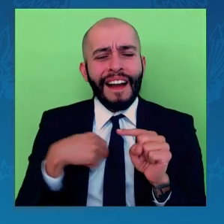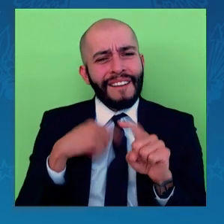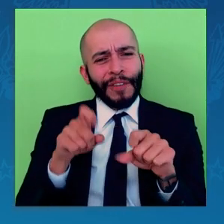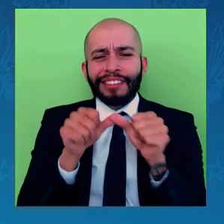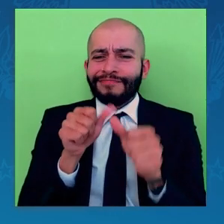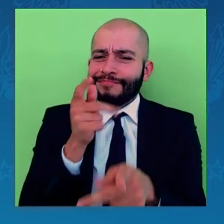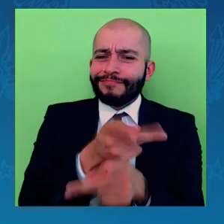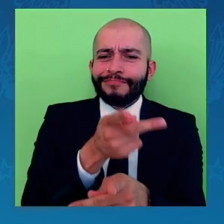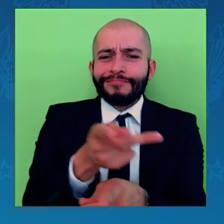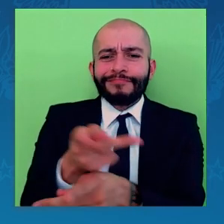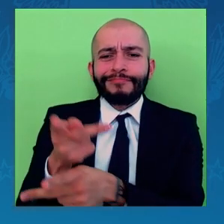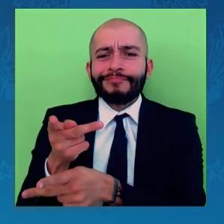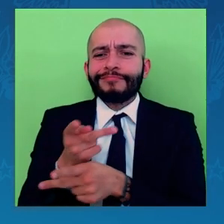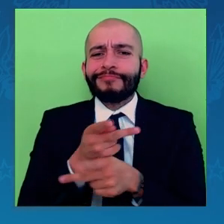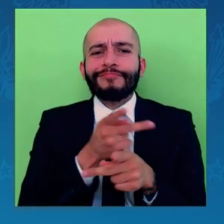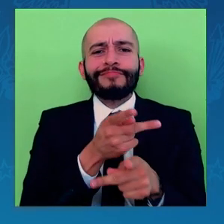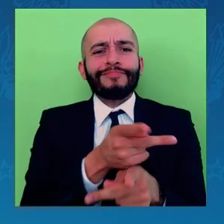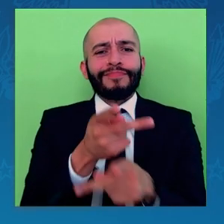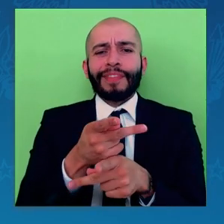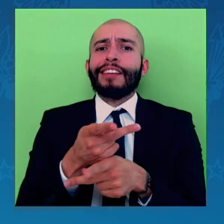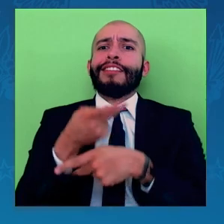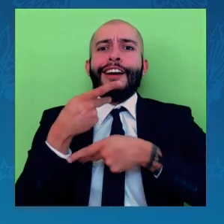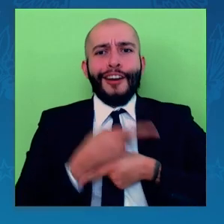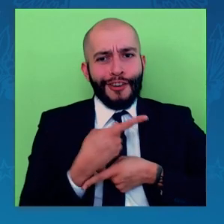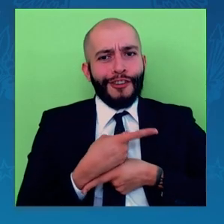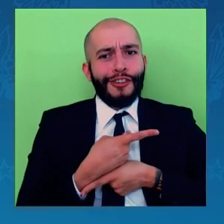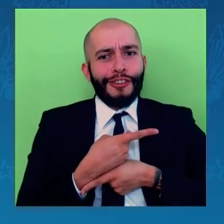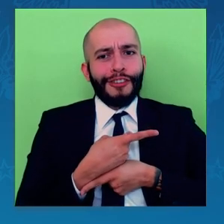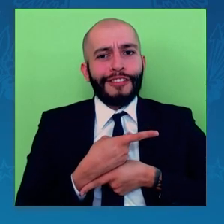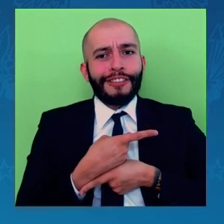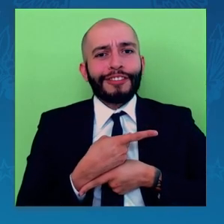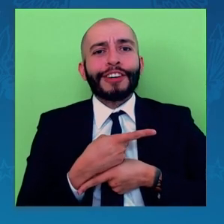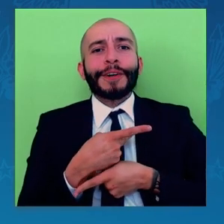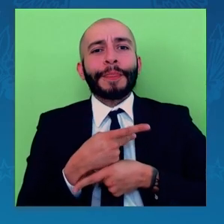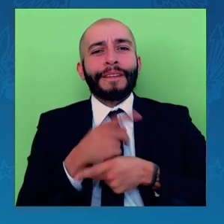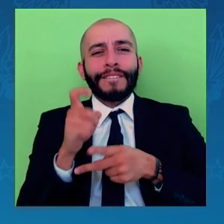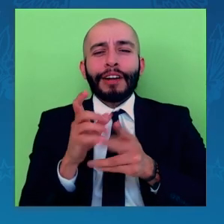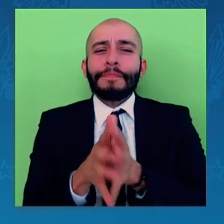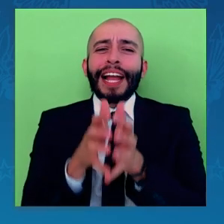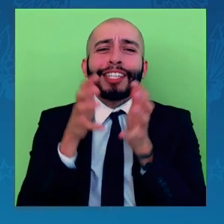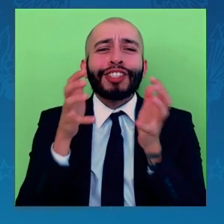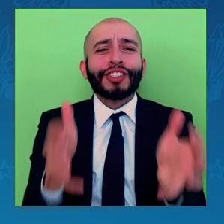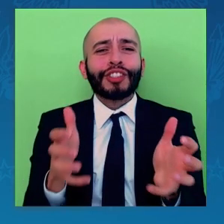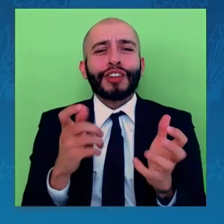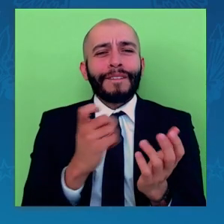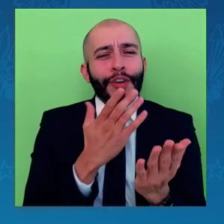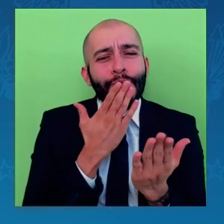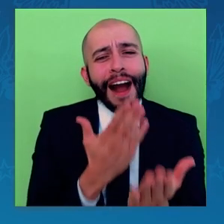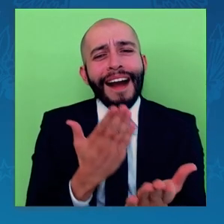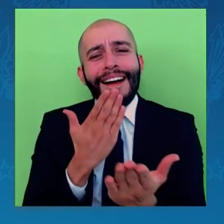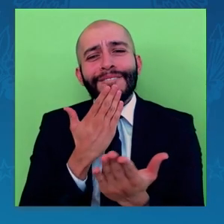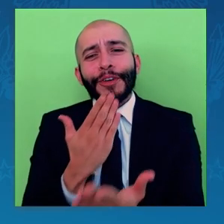We owe them a debt of gratitude. On a personal note, to be able to serve during this historic effort